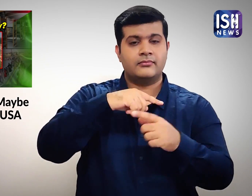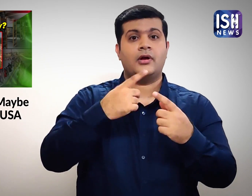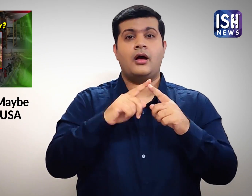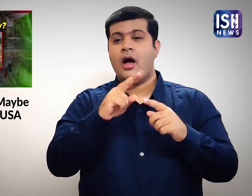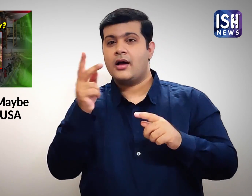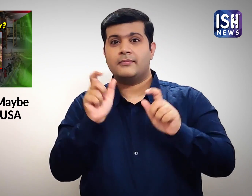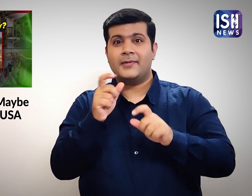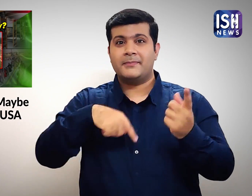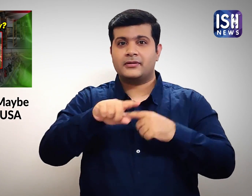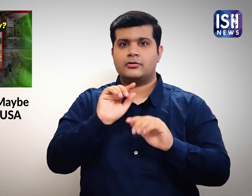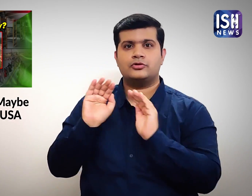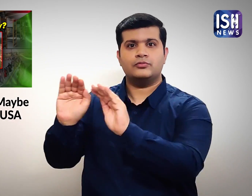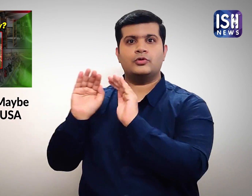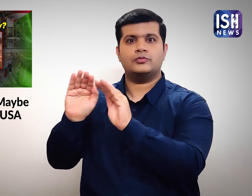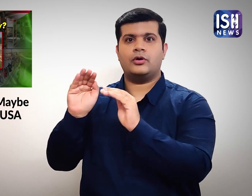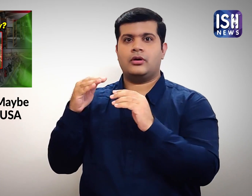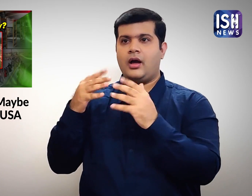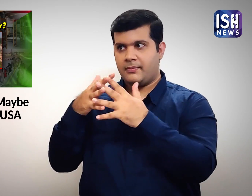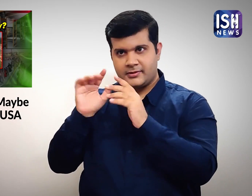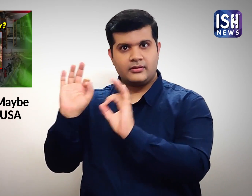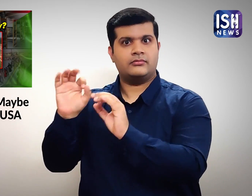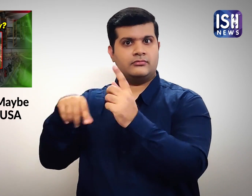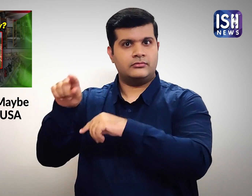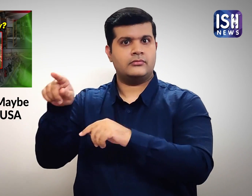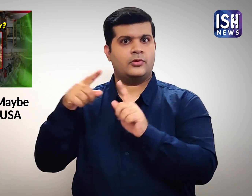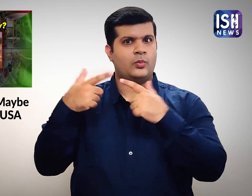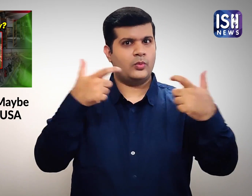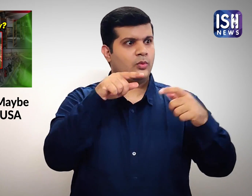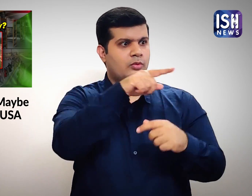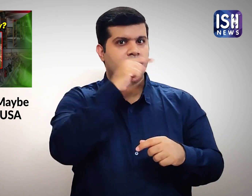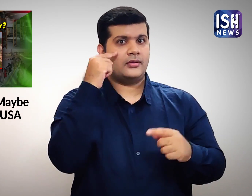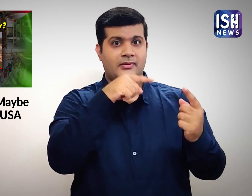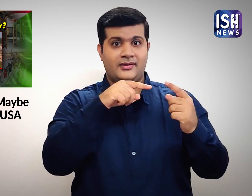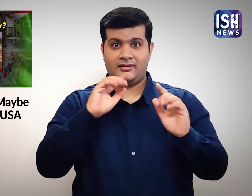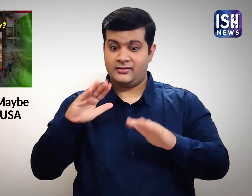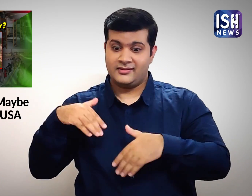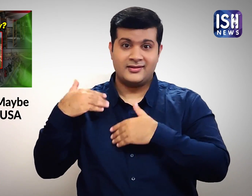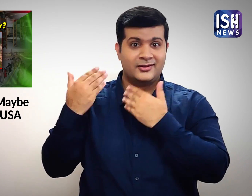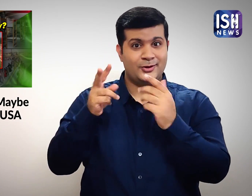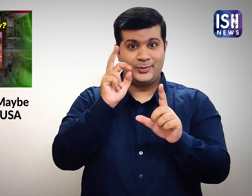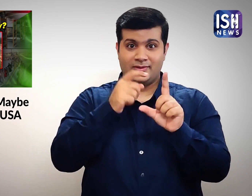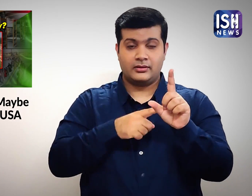and other who supported the US during the war.